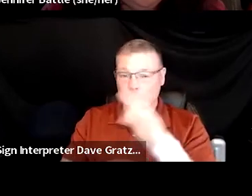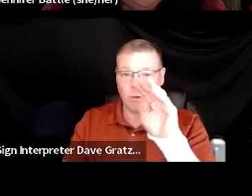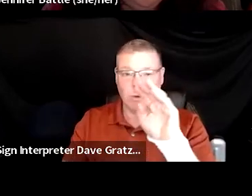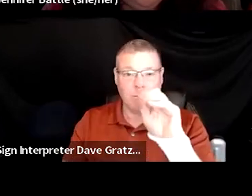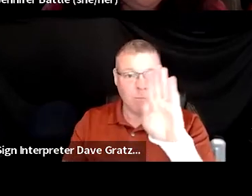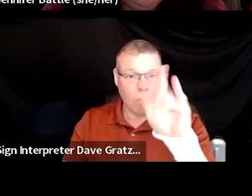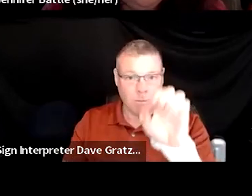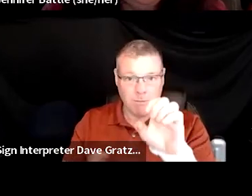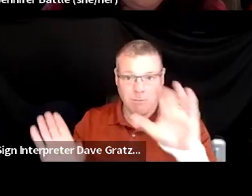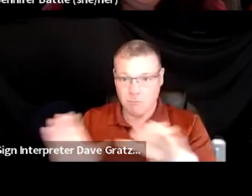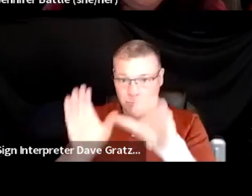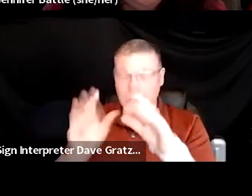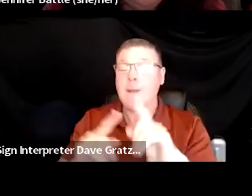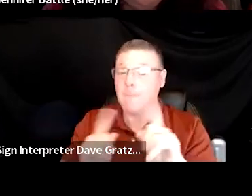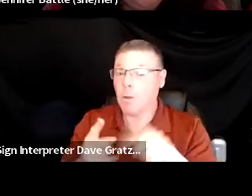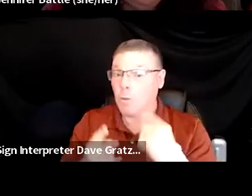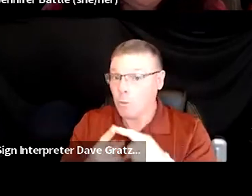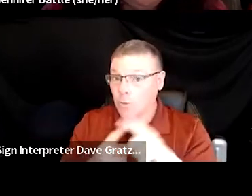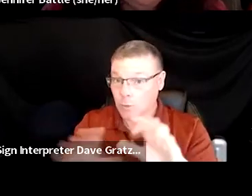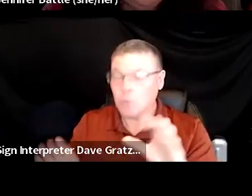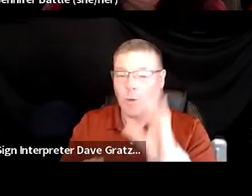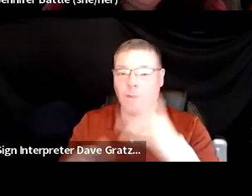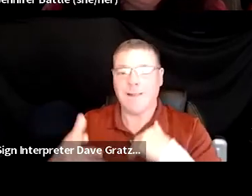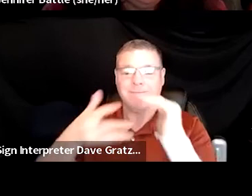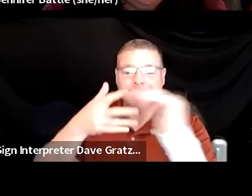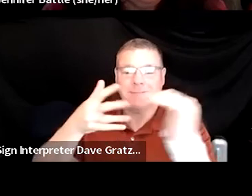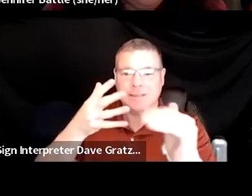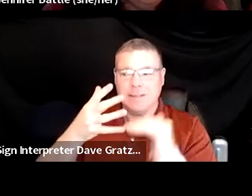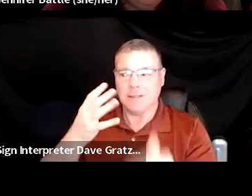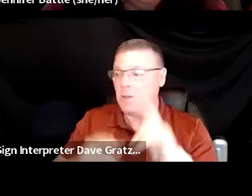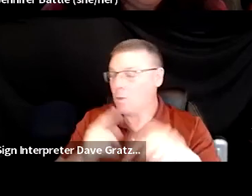but when you do, you'll have economies of scale with one service providing both.